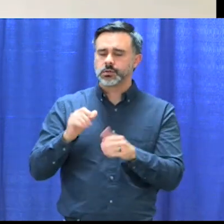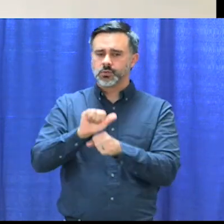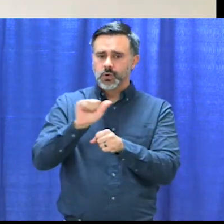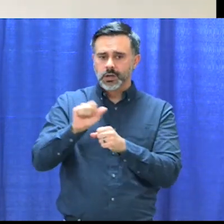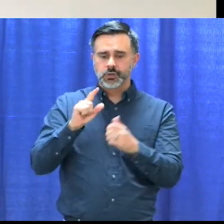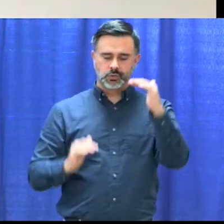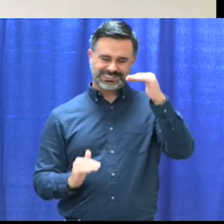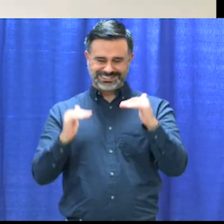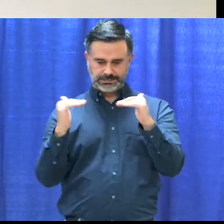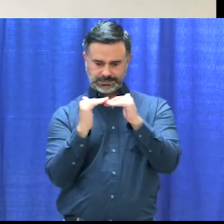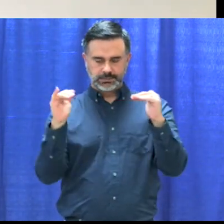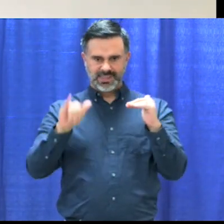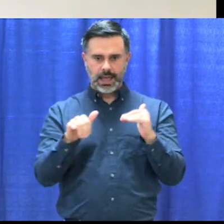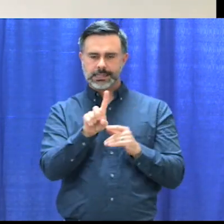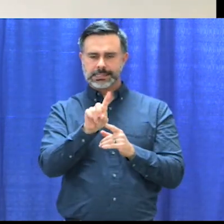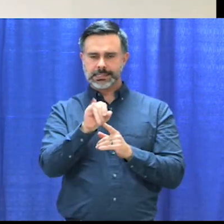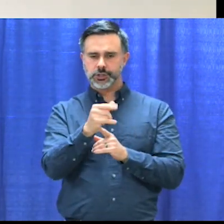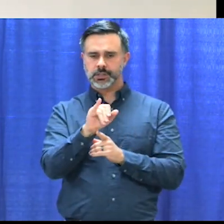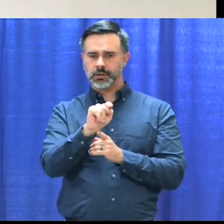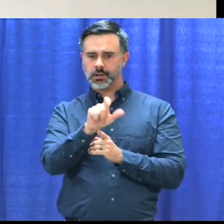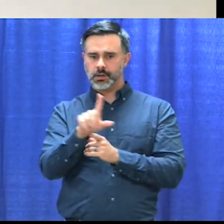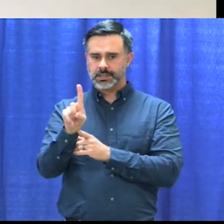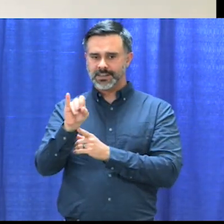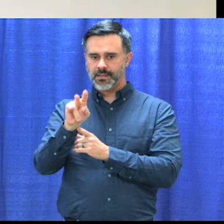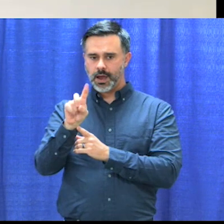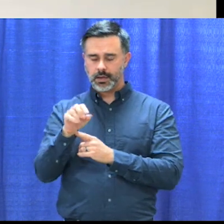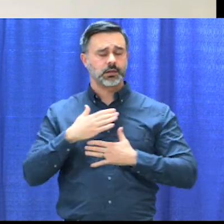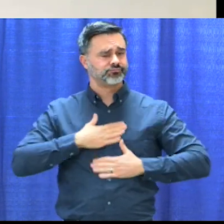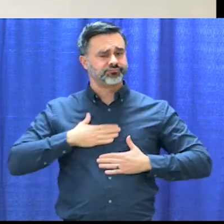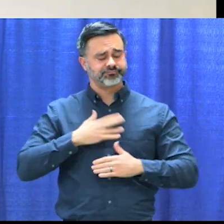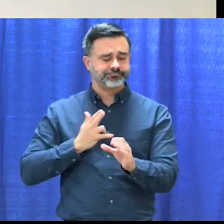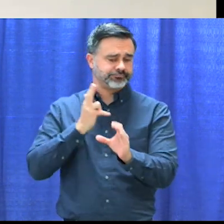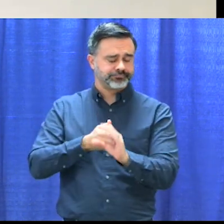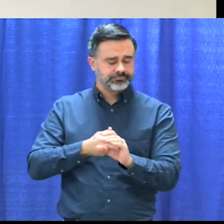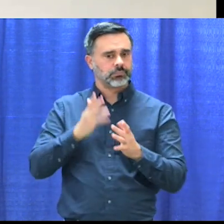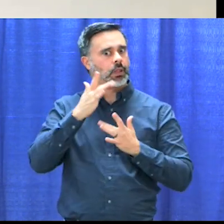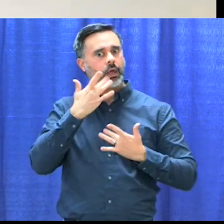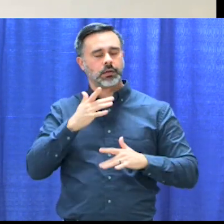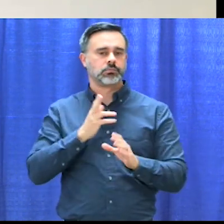digital divide. It’s a privilege to join you here at all of you today to work in to bridge the gaps